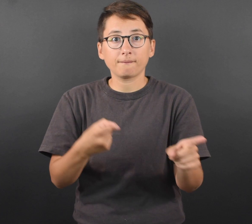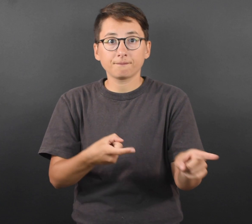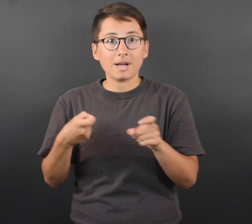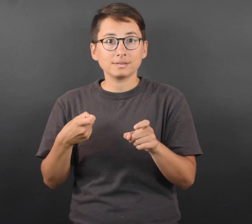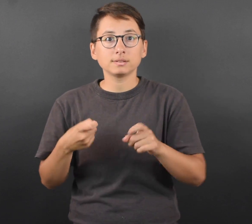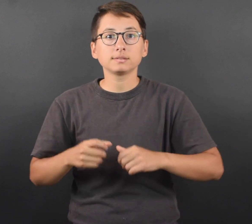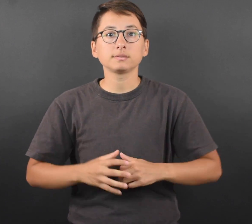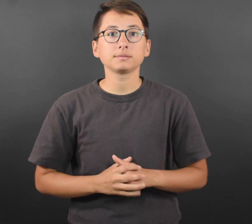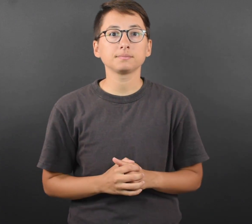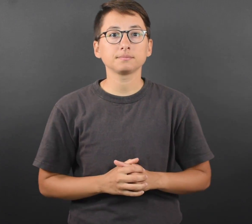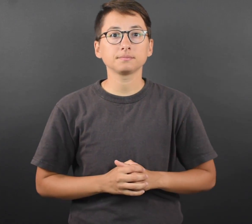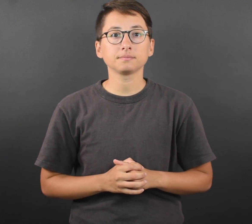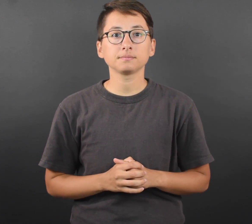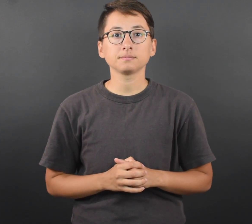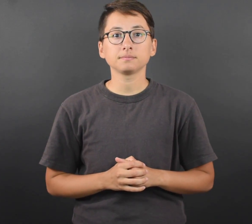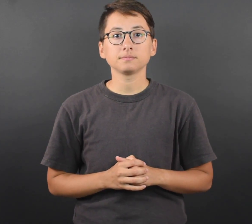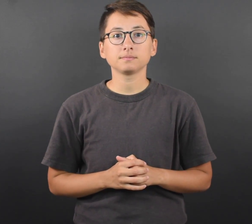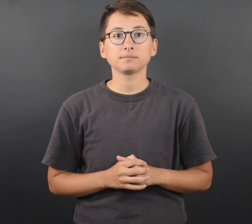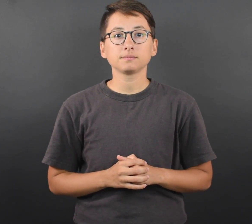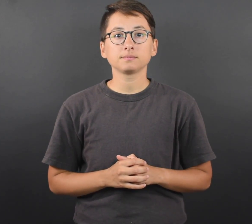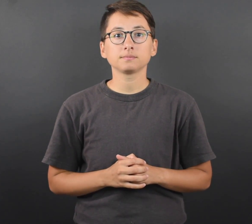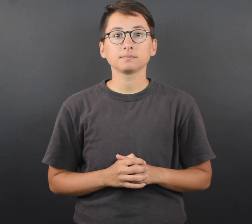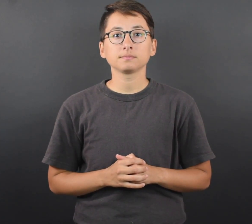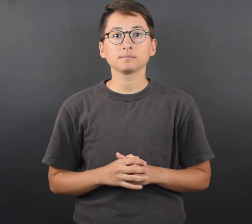Together, the two of them are trying to figure out her optimal